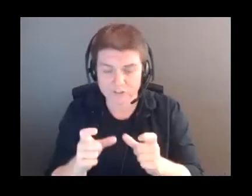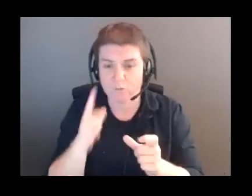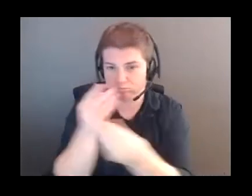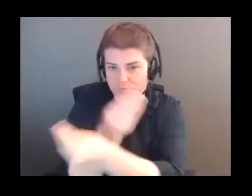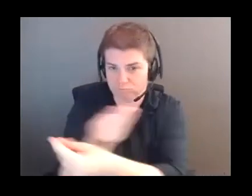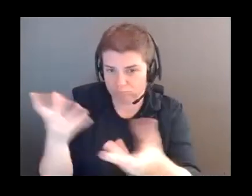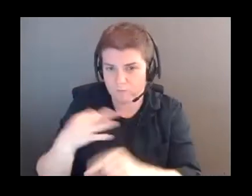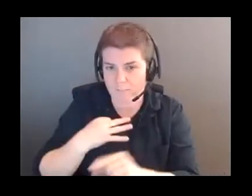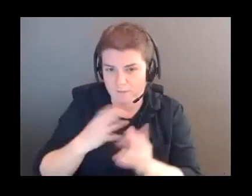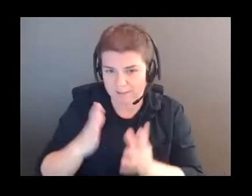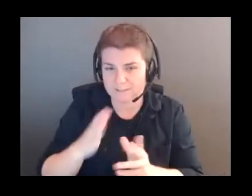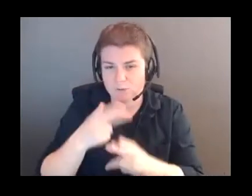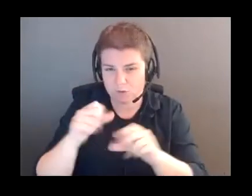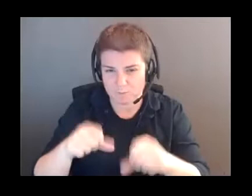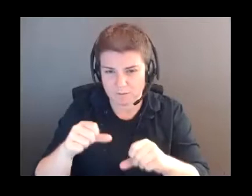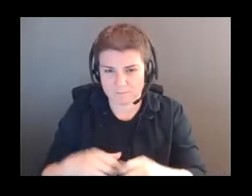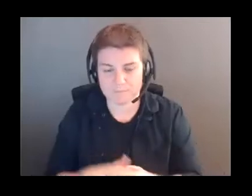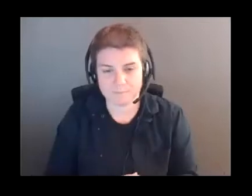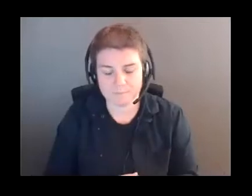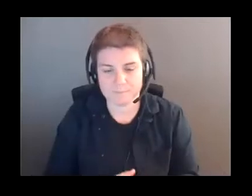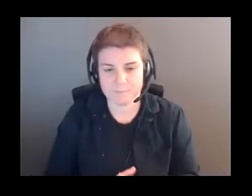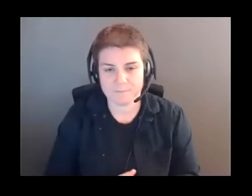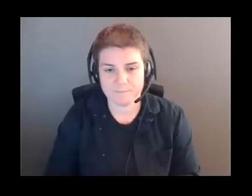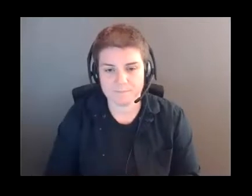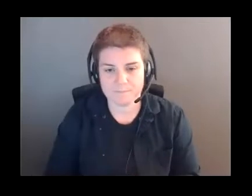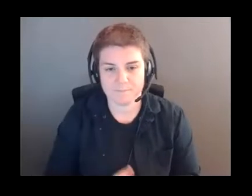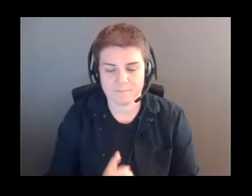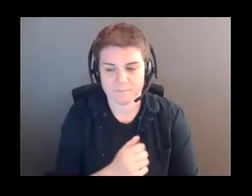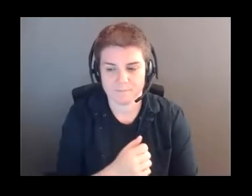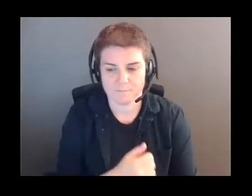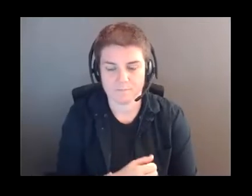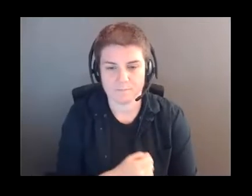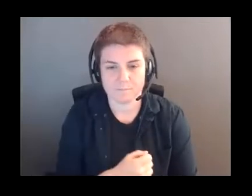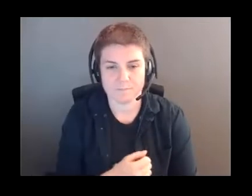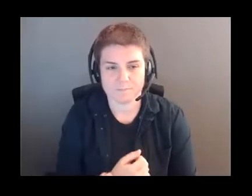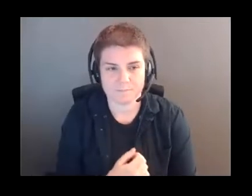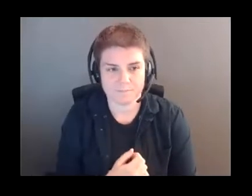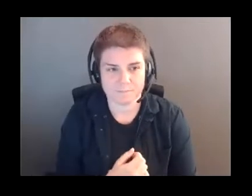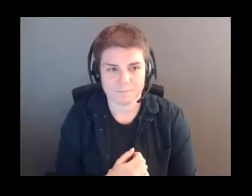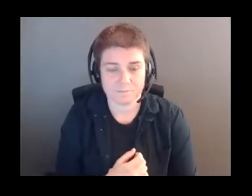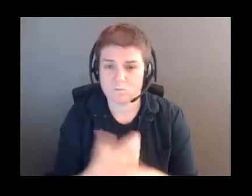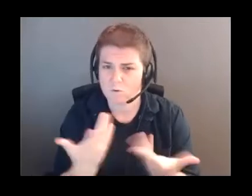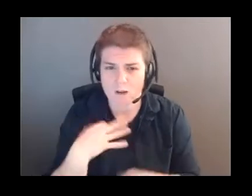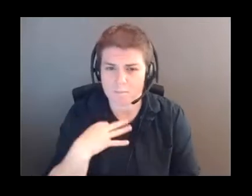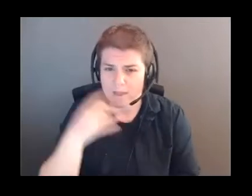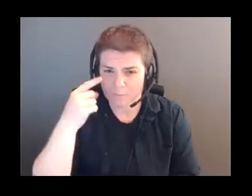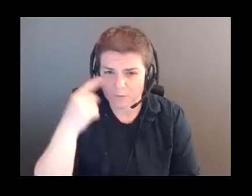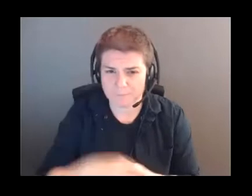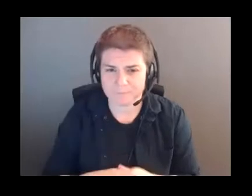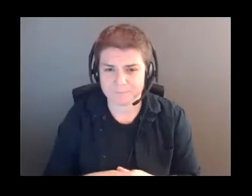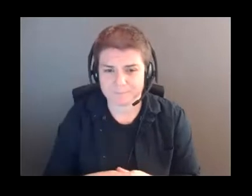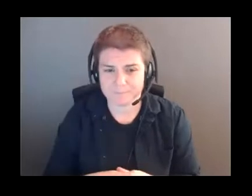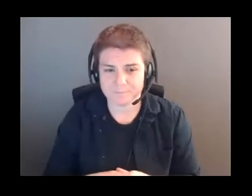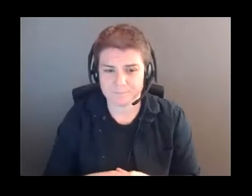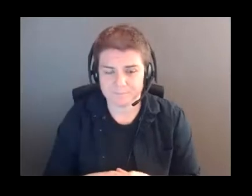as soon as possible. So, what can you apply for? I'll reiterate here that the goal of